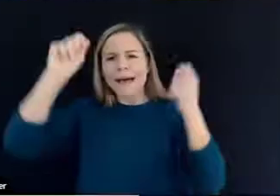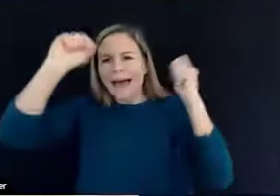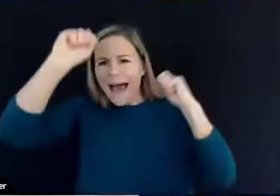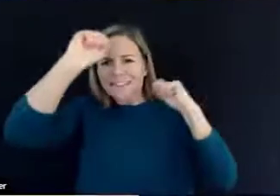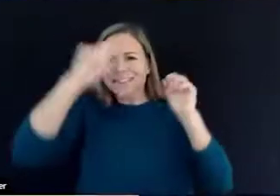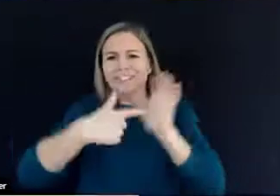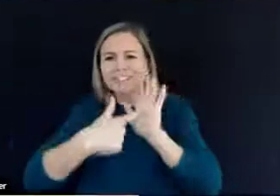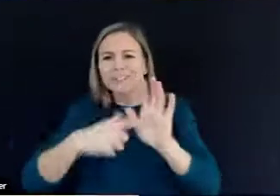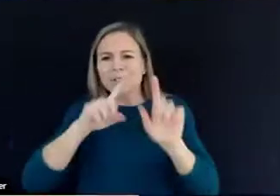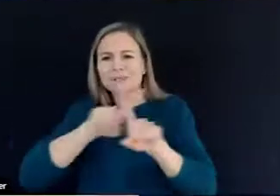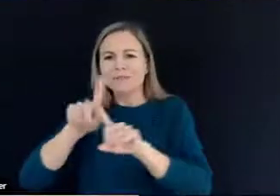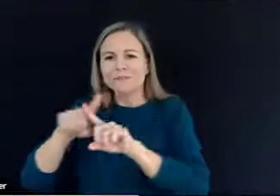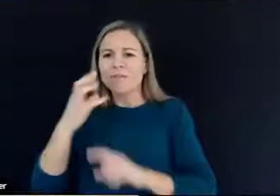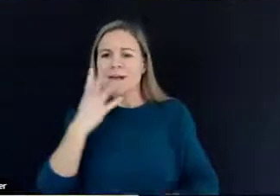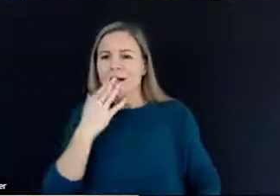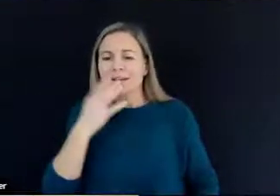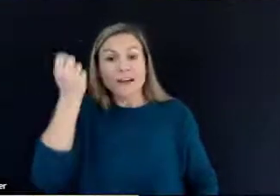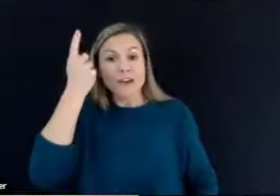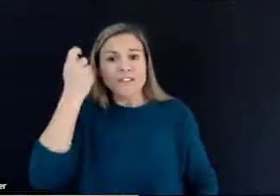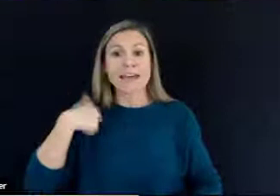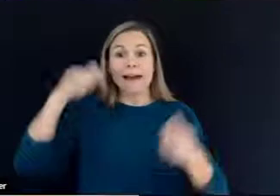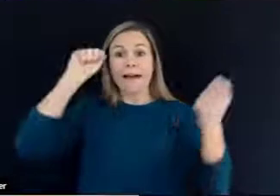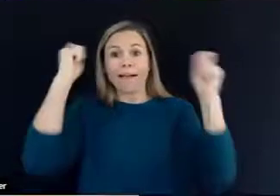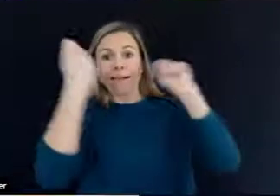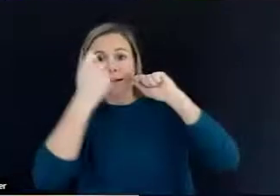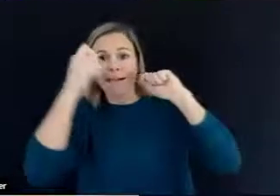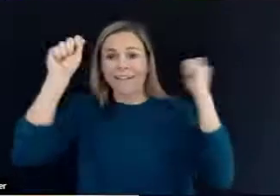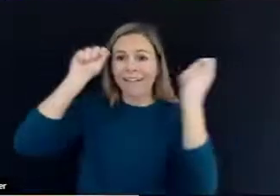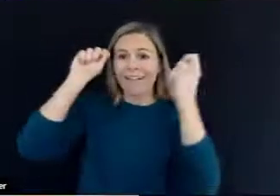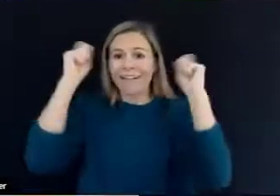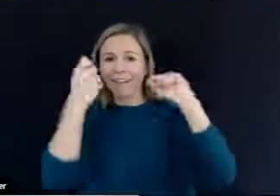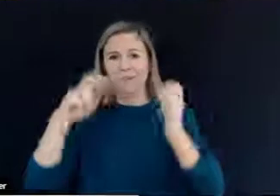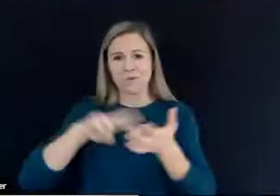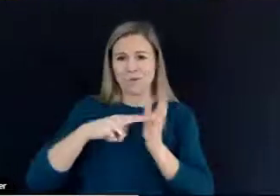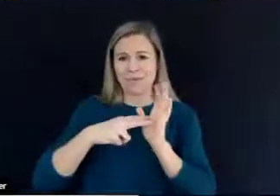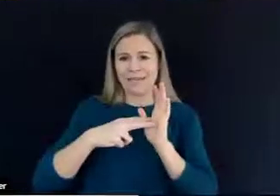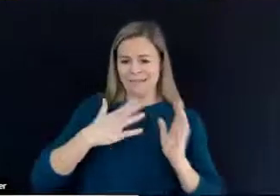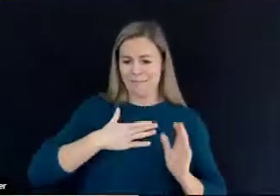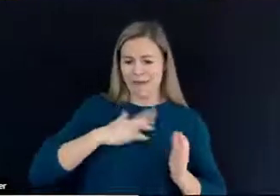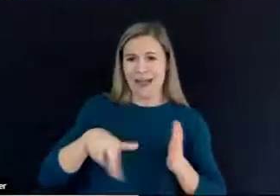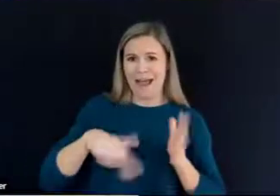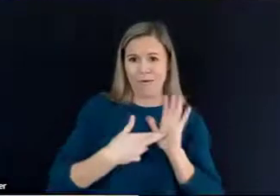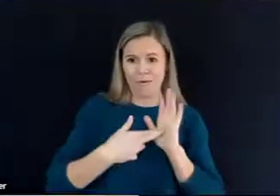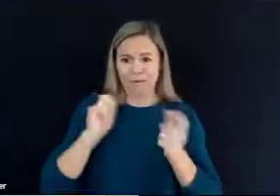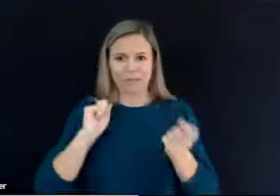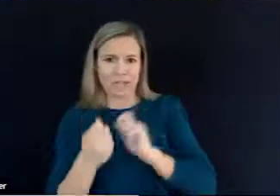Over the years of presenting, I kind of don't know how to introduce sometimes because in the one picture